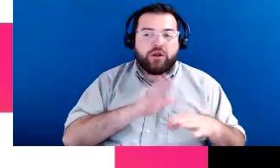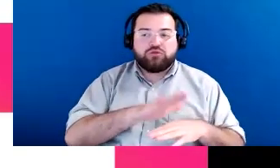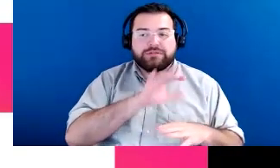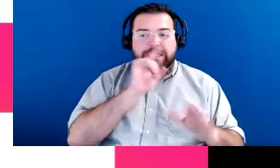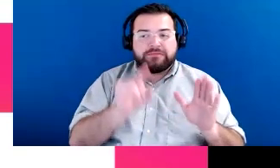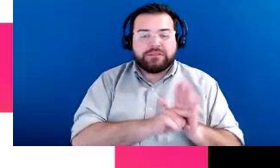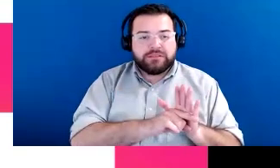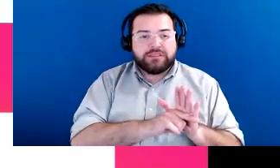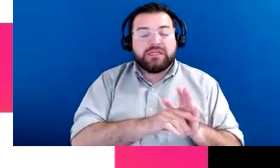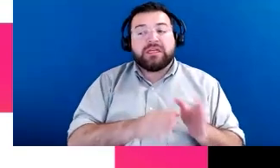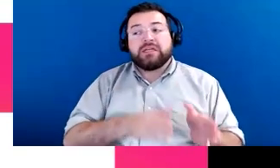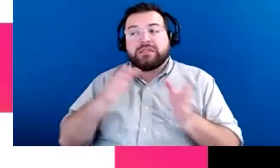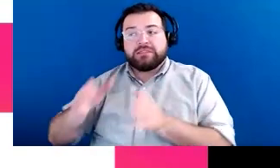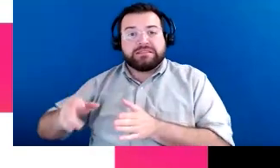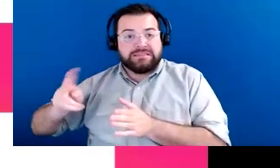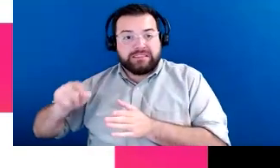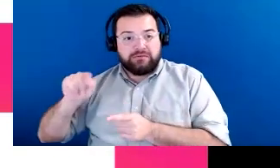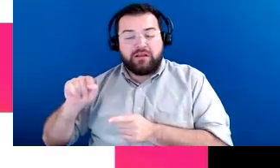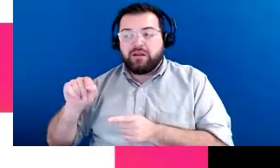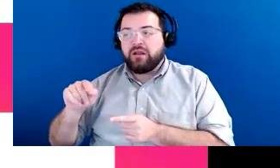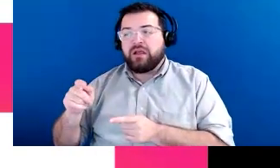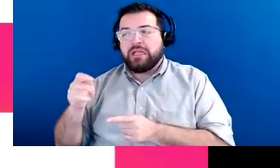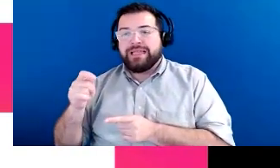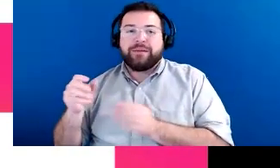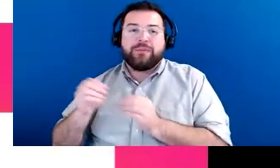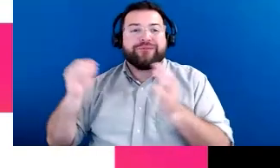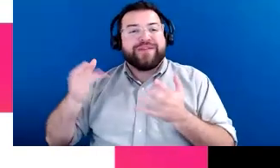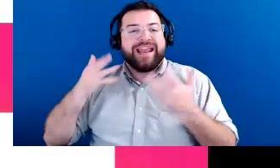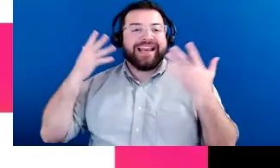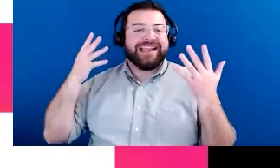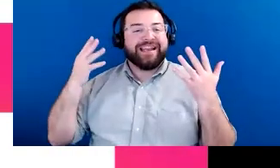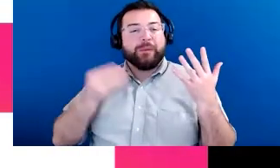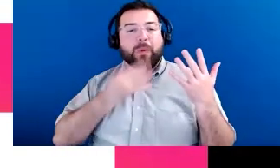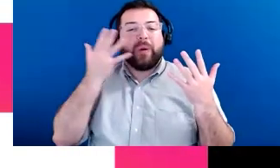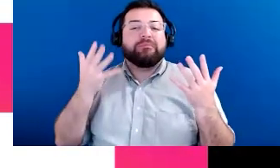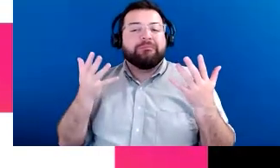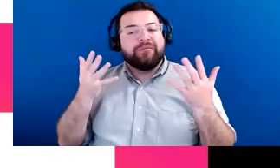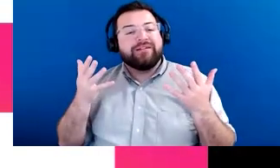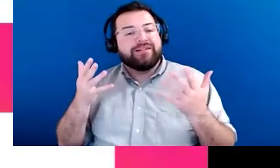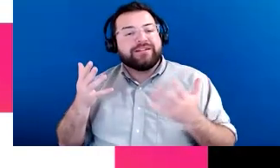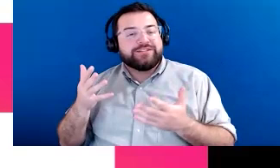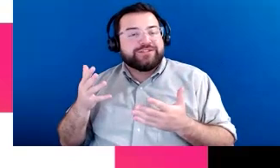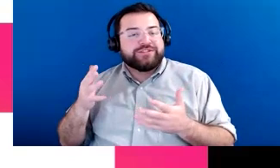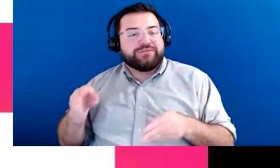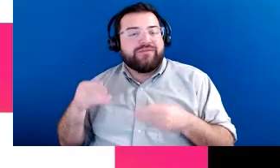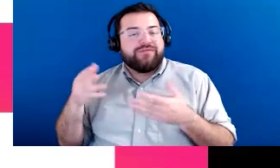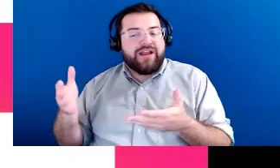And then the second one here, it's a little bit friendlier, you know? So, just to give you some kind of some examples here